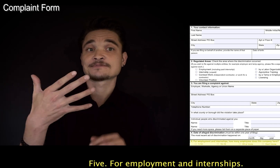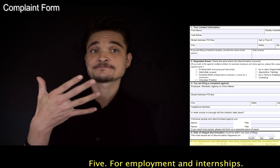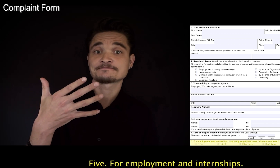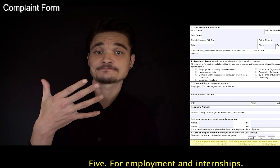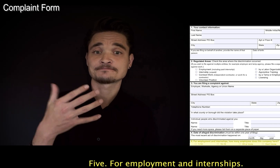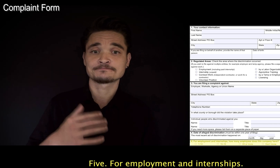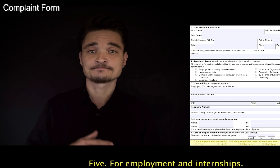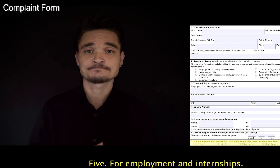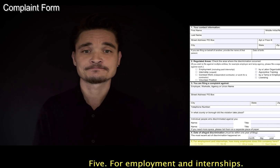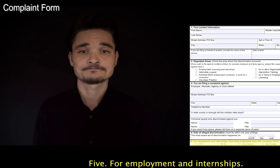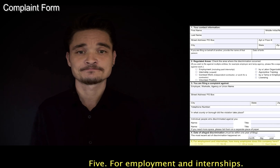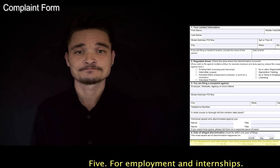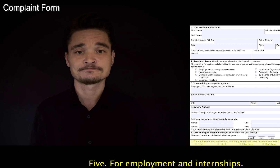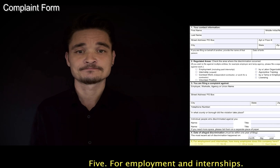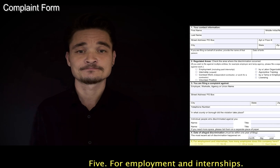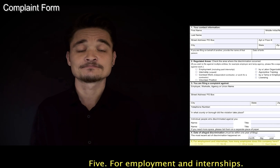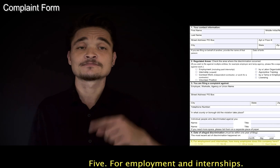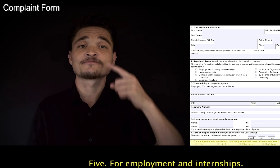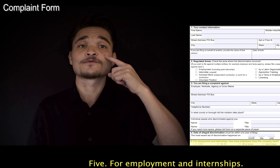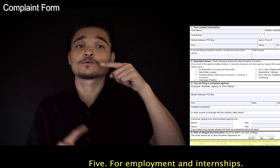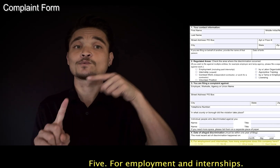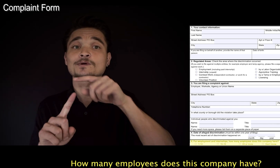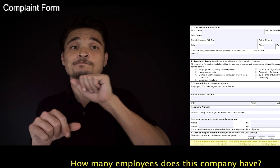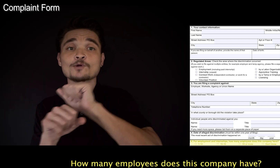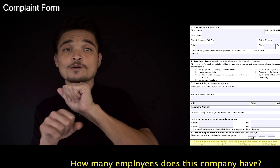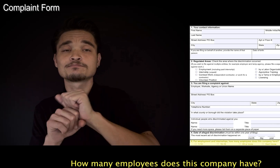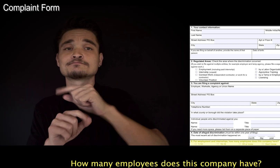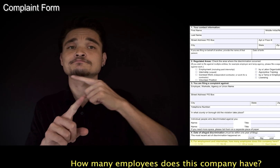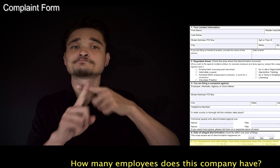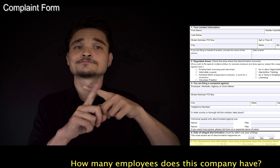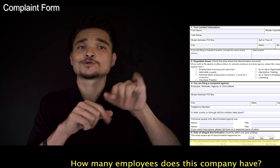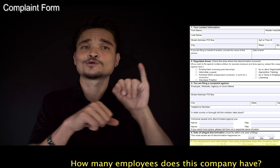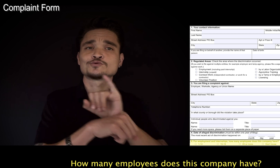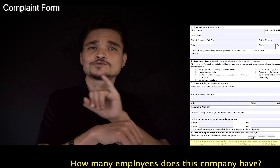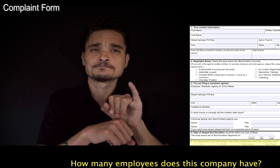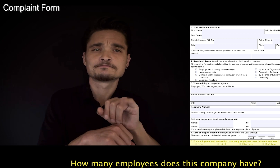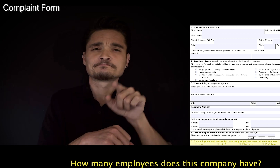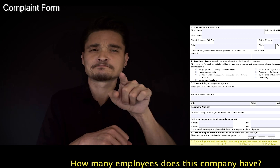Five. For employment and internships. How many employees does this company have?